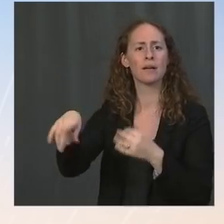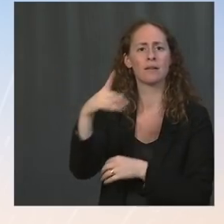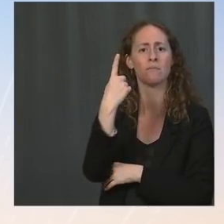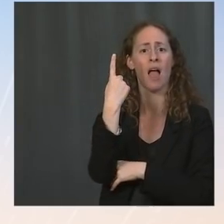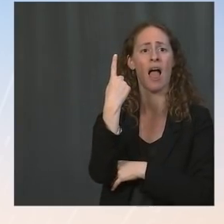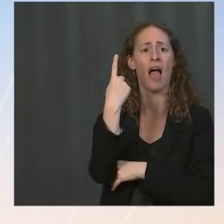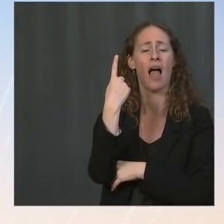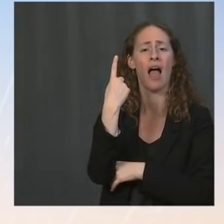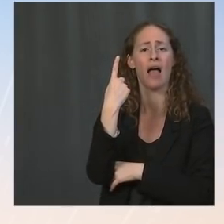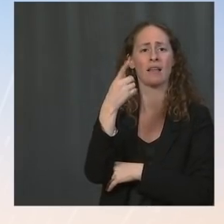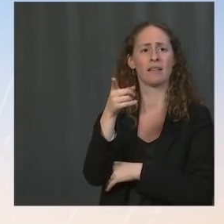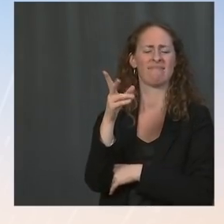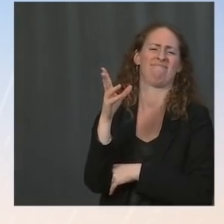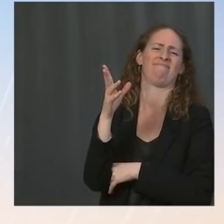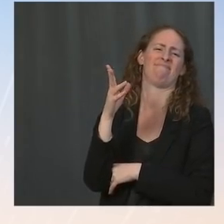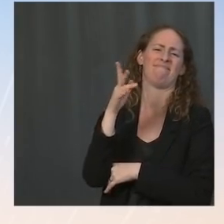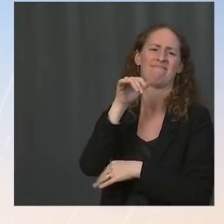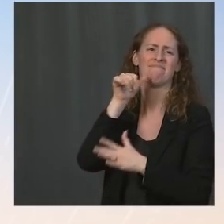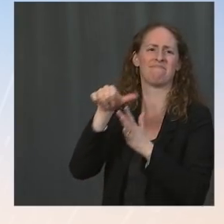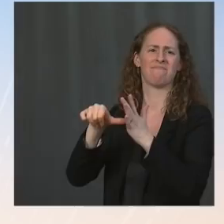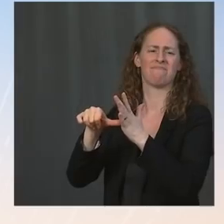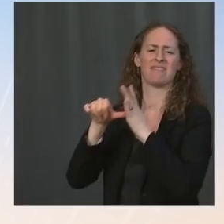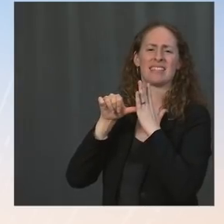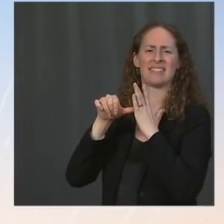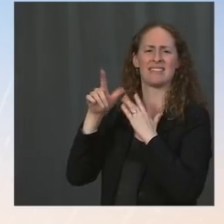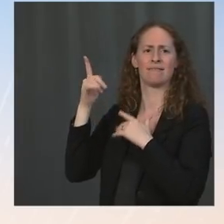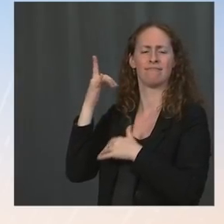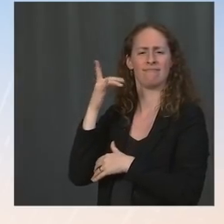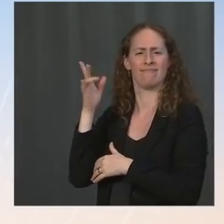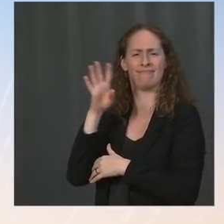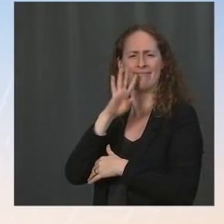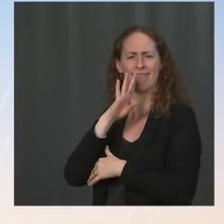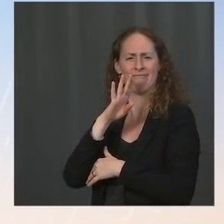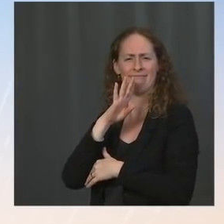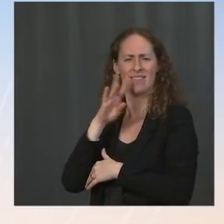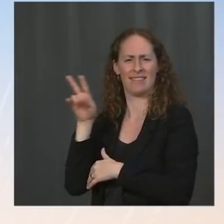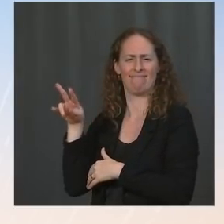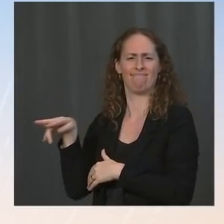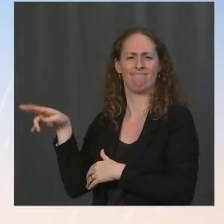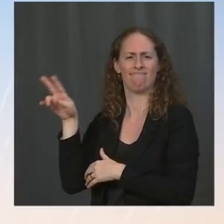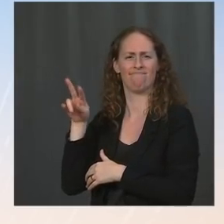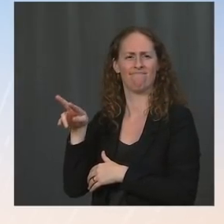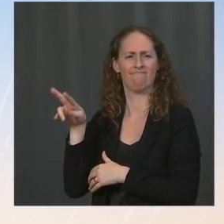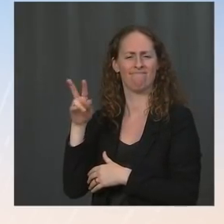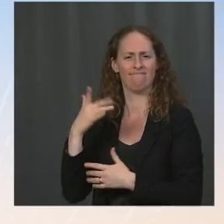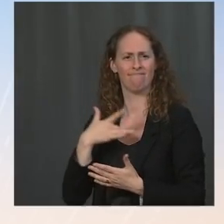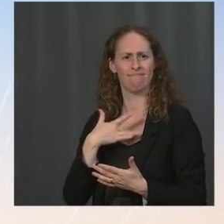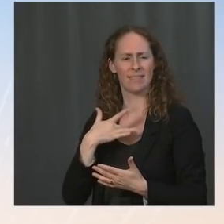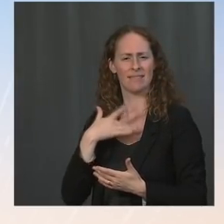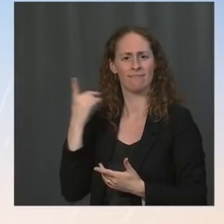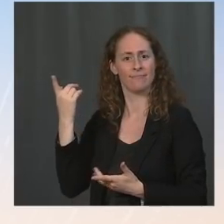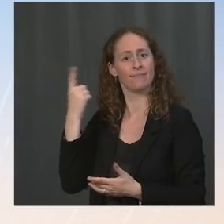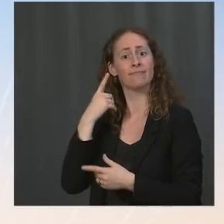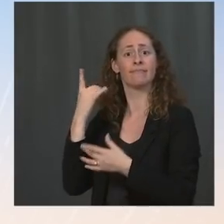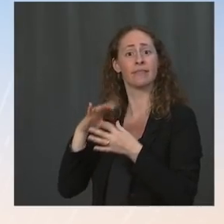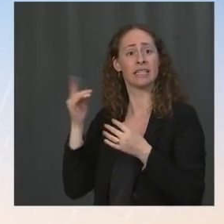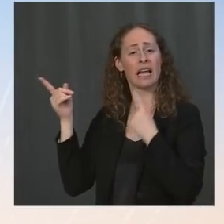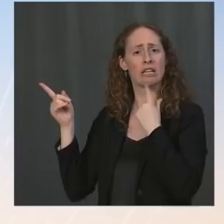And she said, quote, "You can't [F] up as bad as he did and say you're sorry. This did not need to happen, and every life is on his hands."